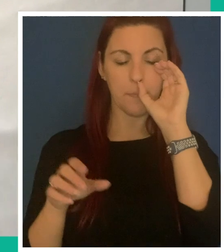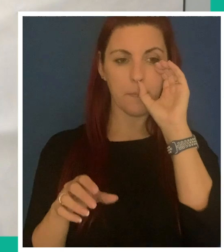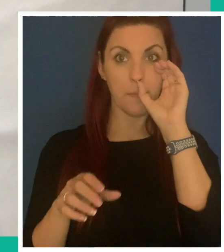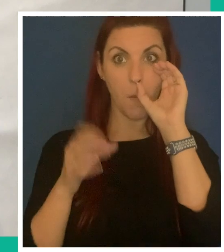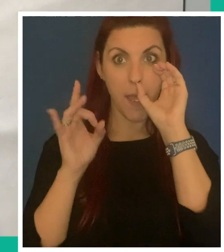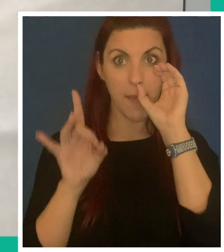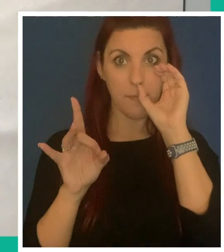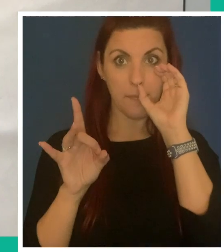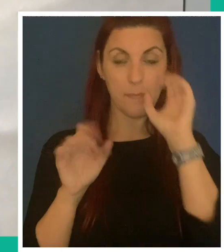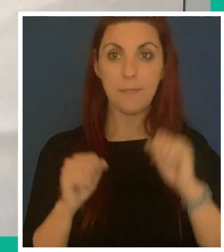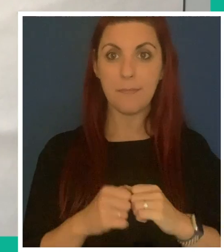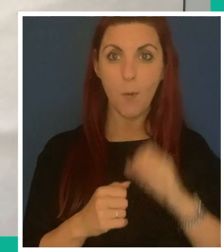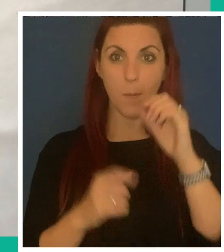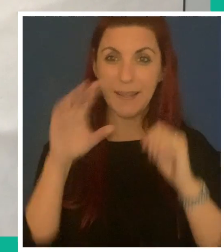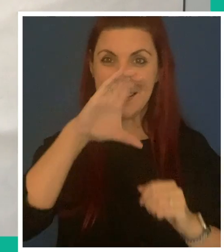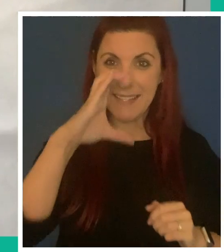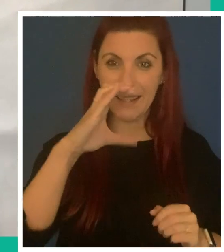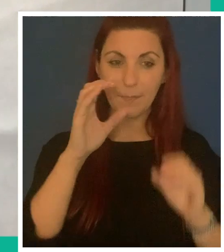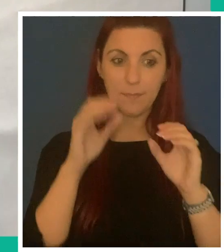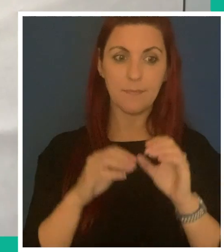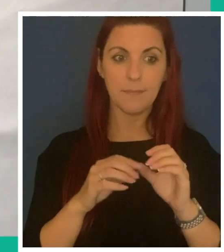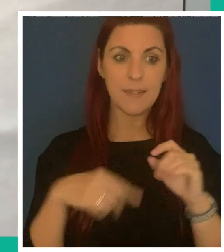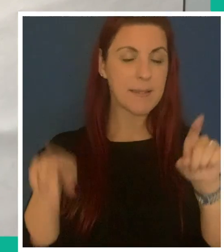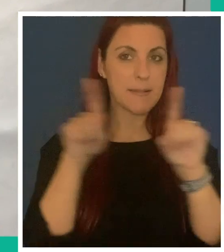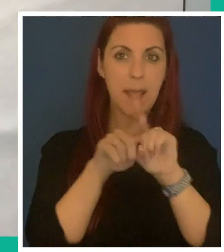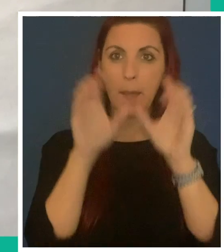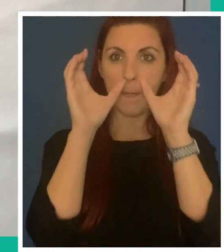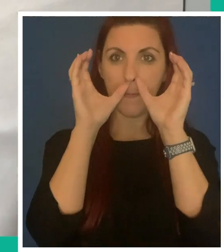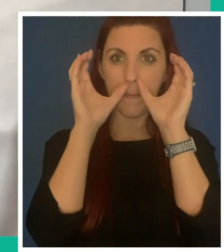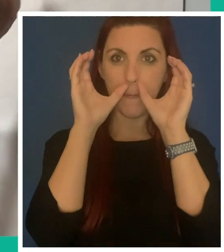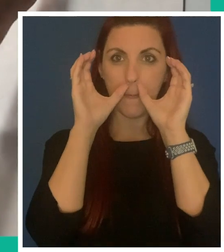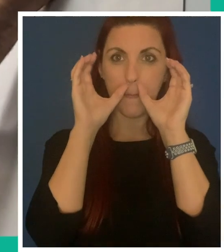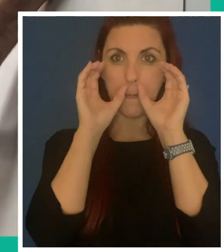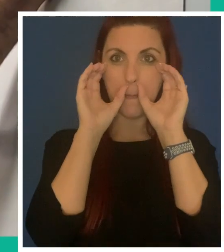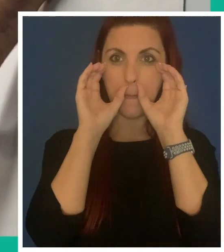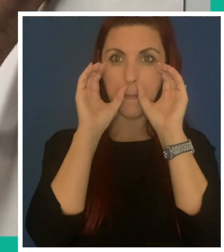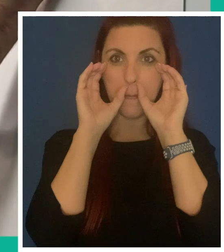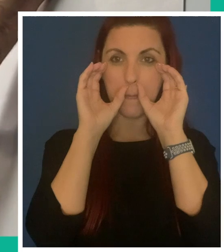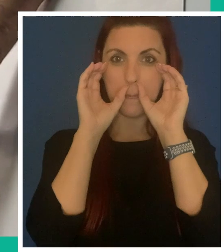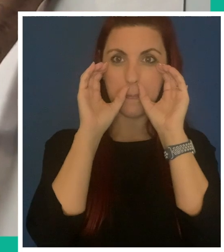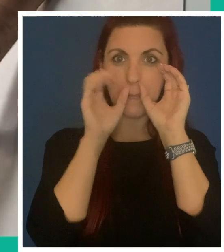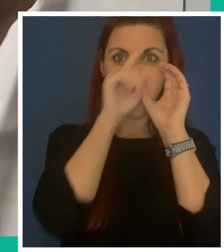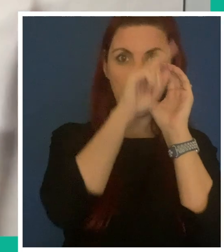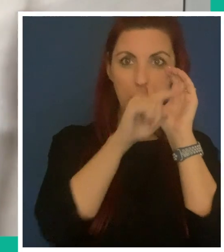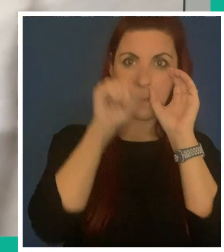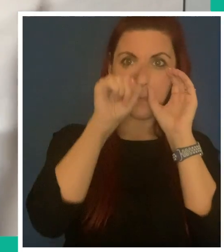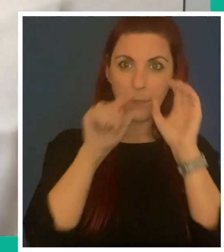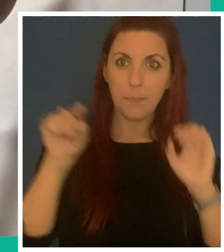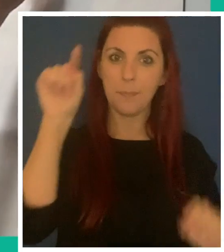So big roundy C and on the other side I'm going to do a backwards C. So I'm going to start at her nose this time and I'm going draw a curve that